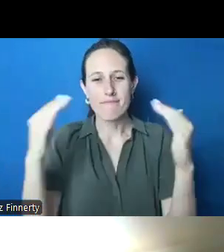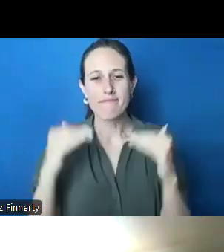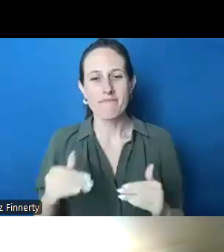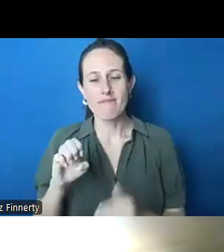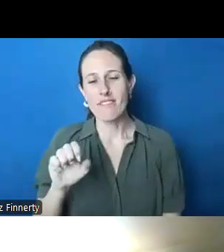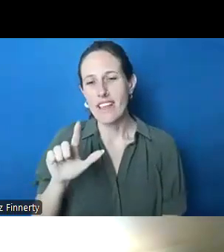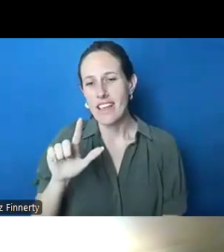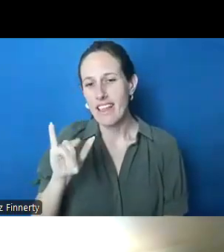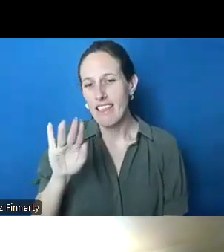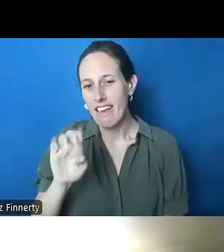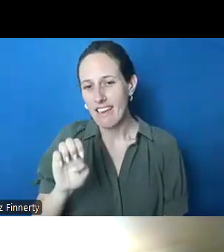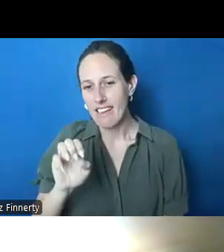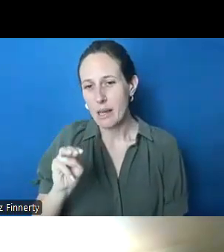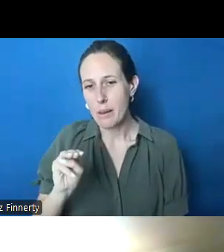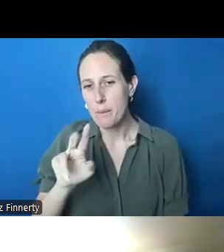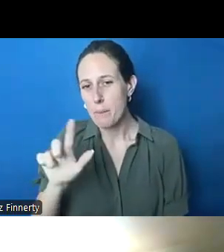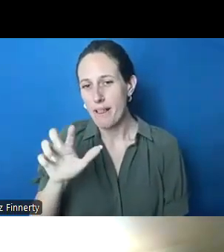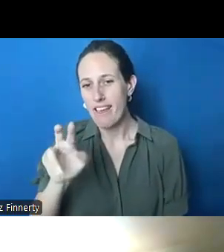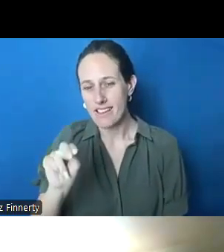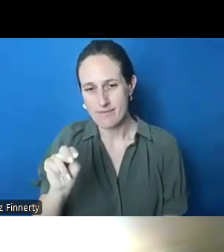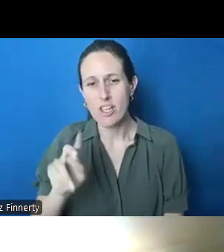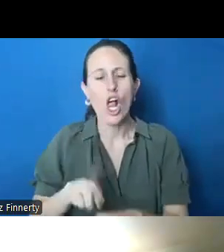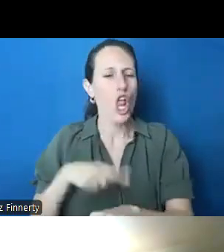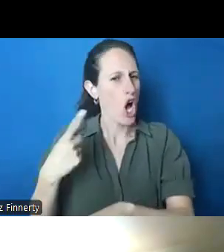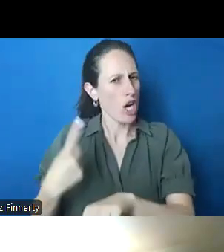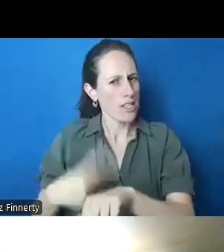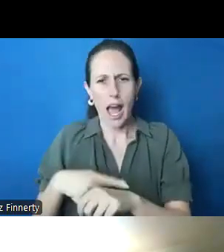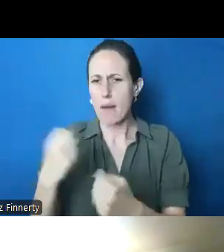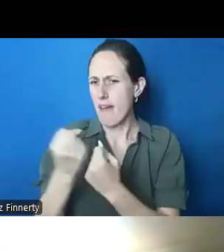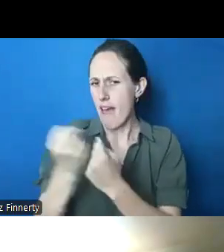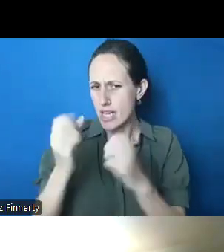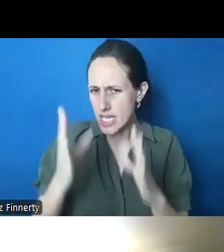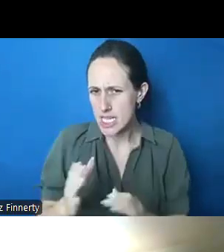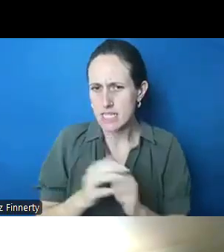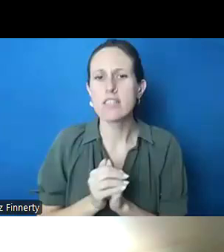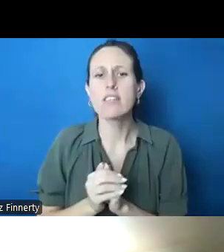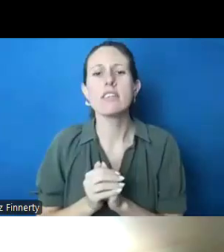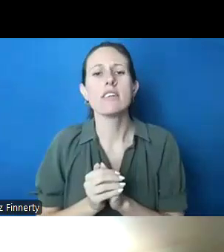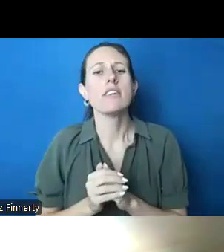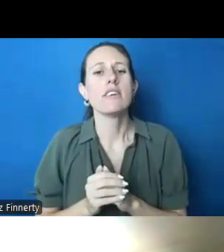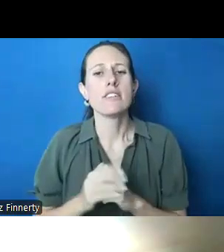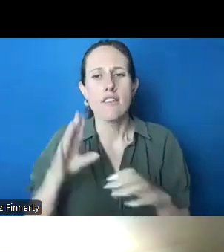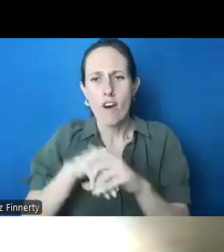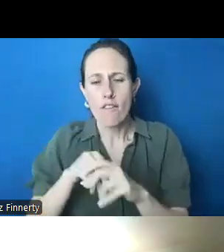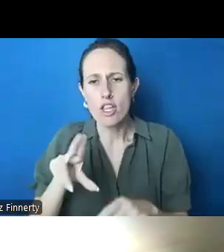and we're rounding out our panel with Elaine Mullen, a long-time disability rights advocate, a member of the U.S. Pain